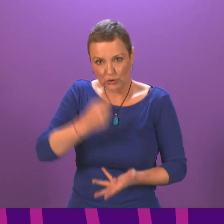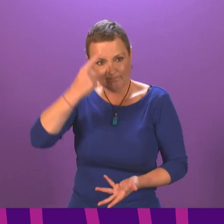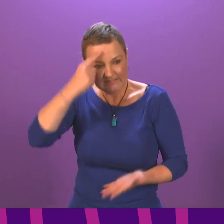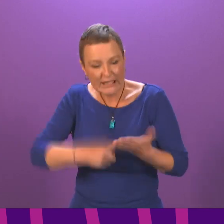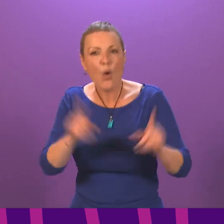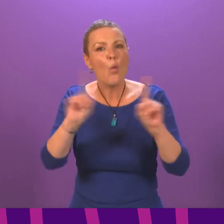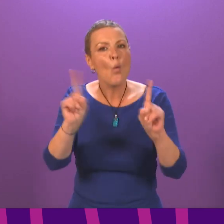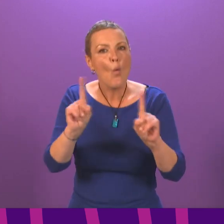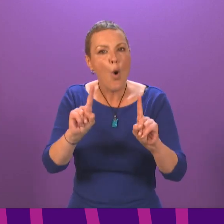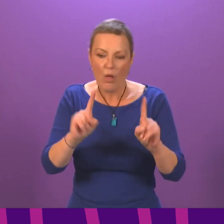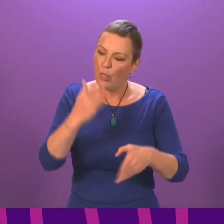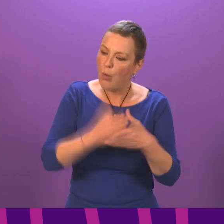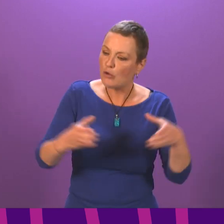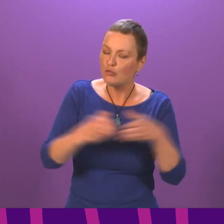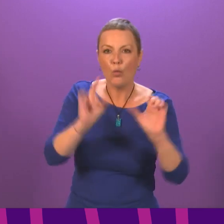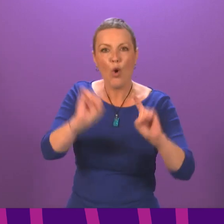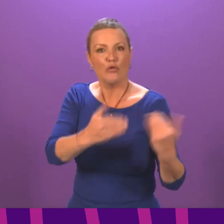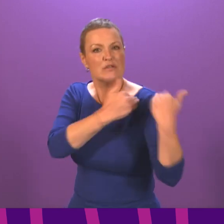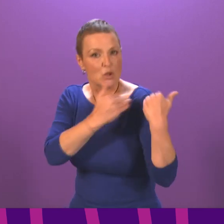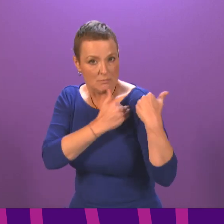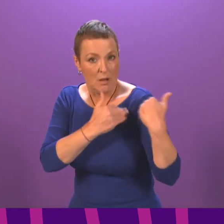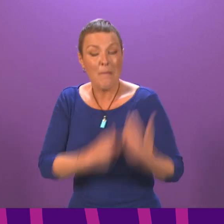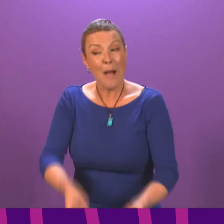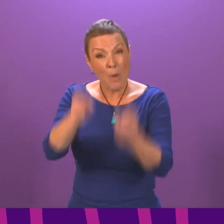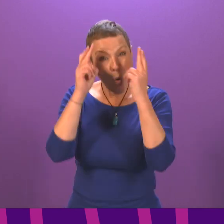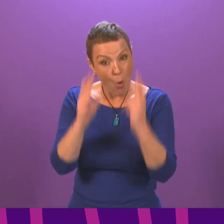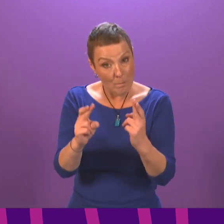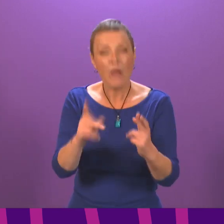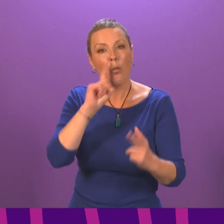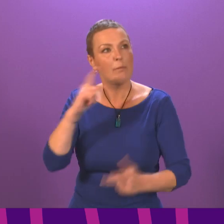and I hope that the group will make a significant contribution to strengthening renewables in Scotland.